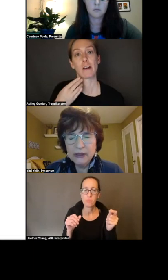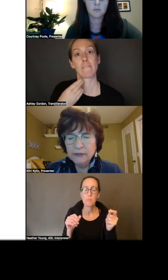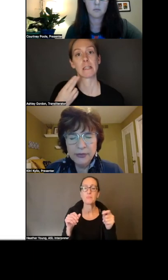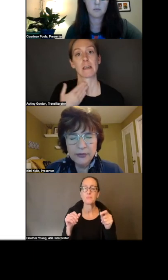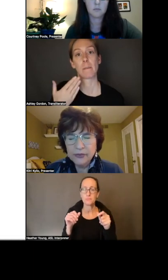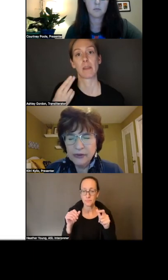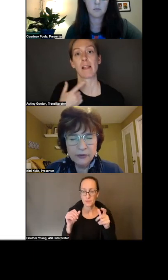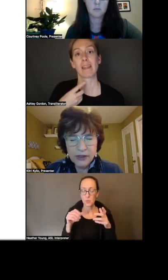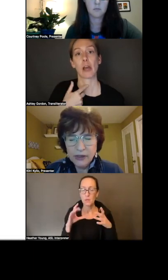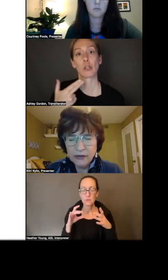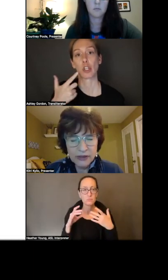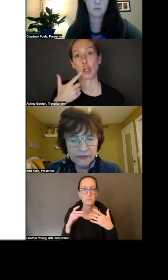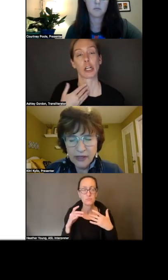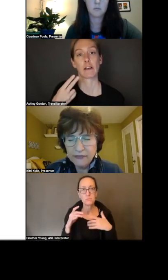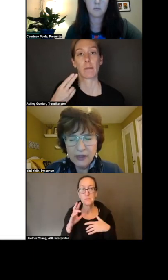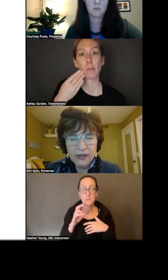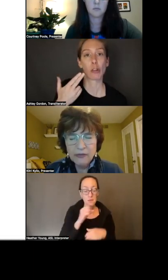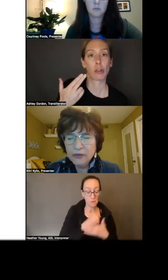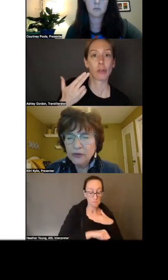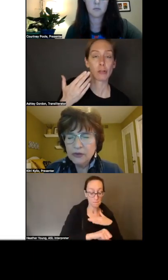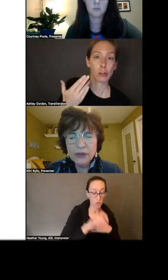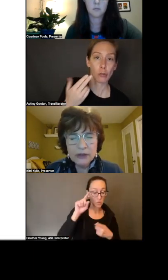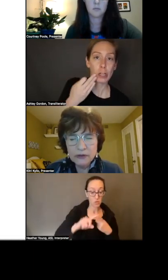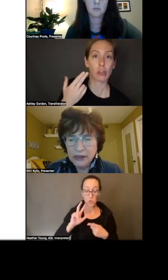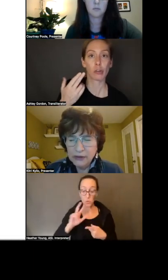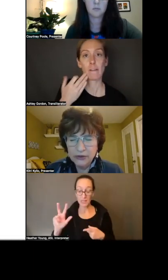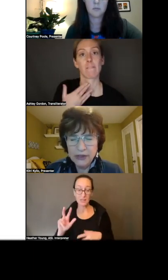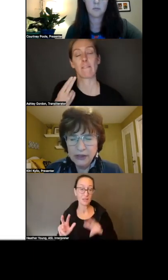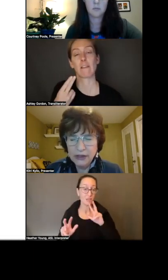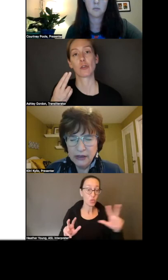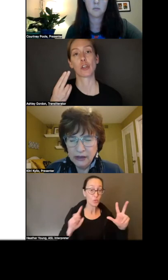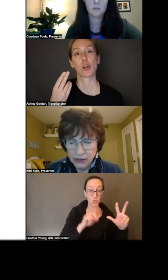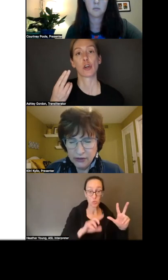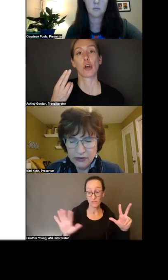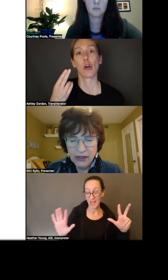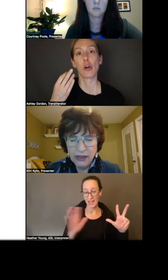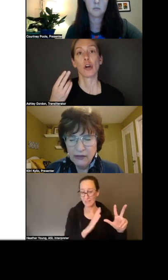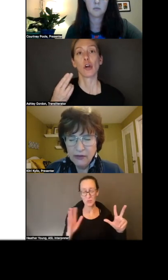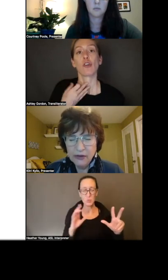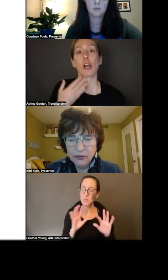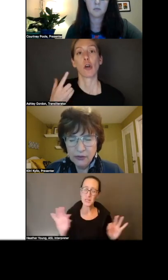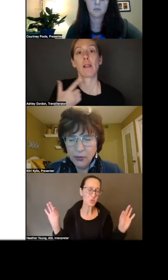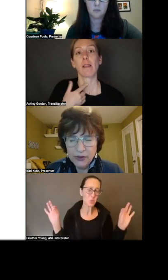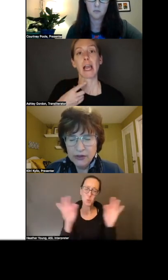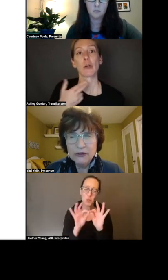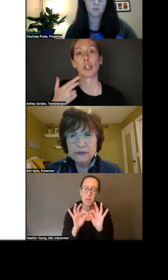of birth to three, three to five, those are critical language learning years. And they're important years